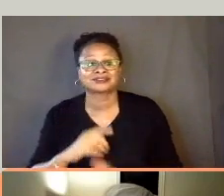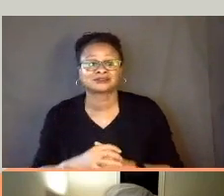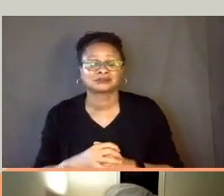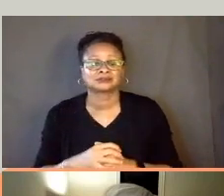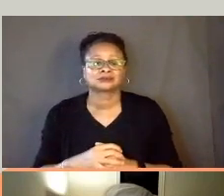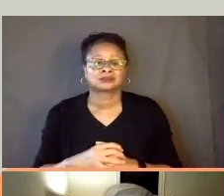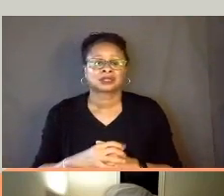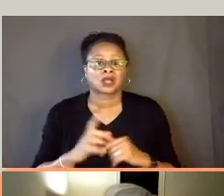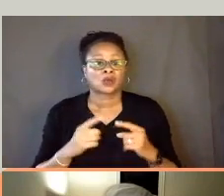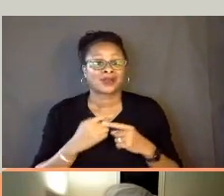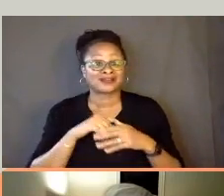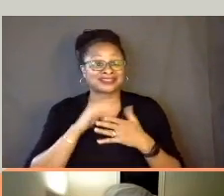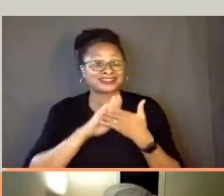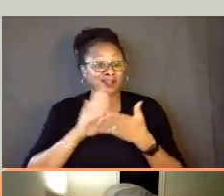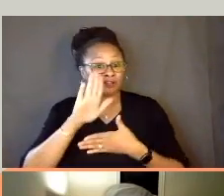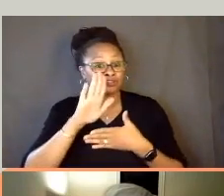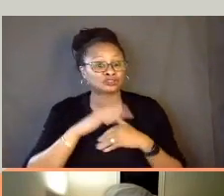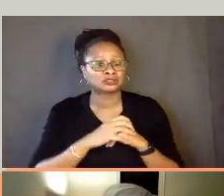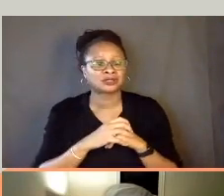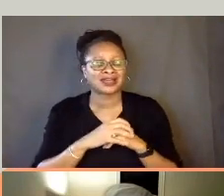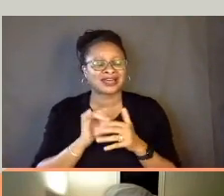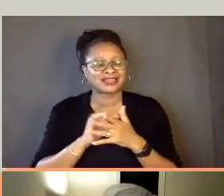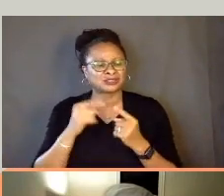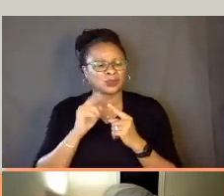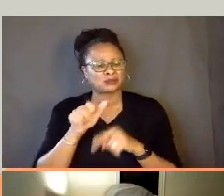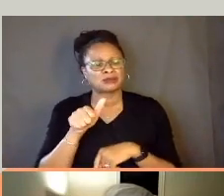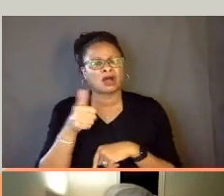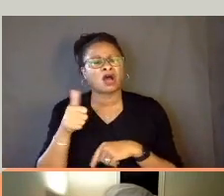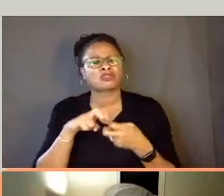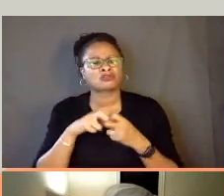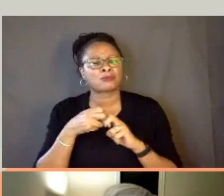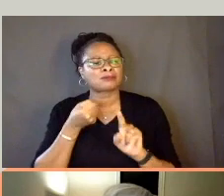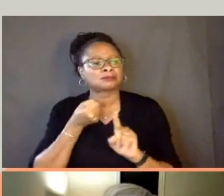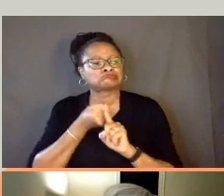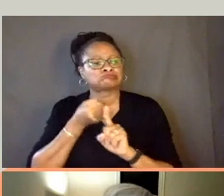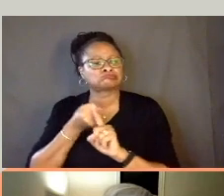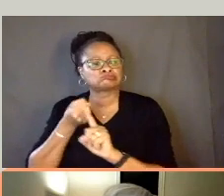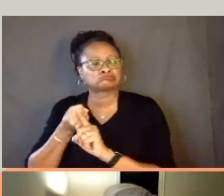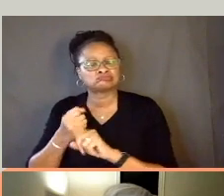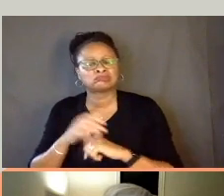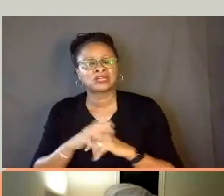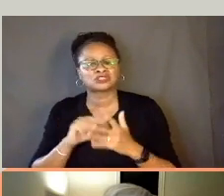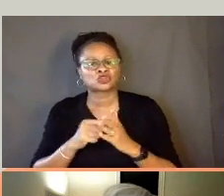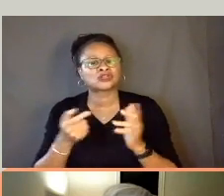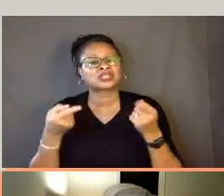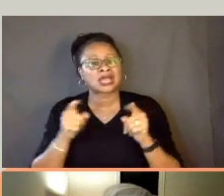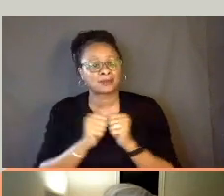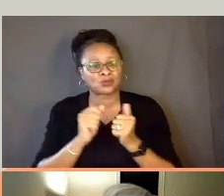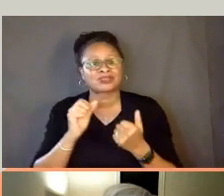When I was in college, that's when other conditions started to happen with my seeing eye.